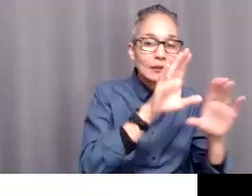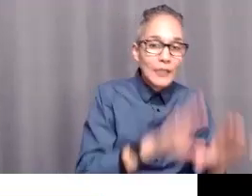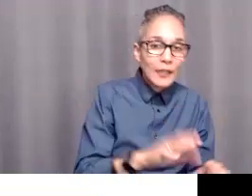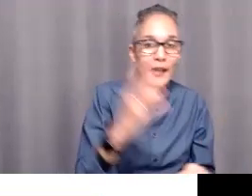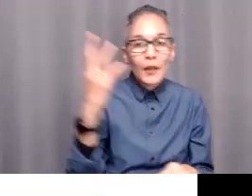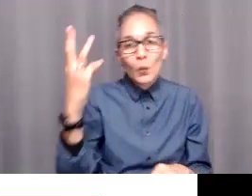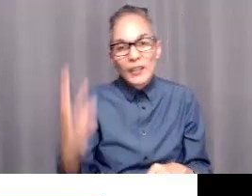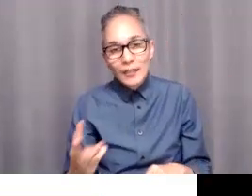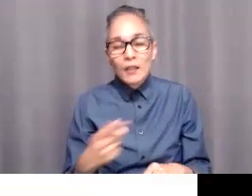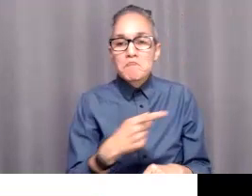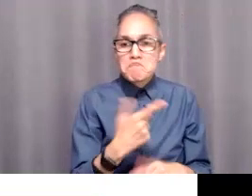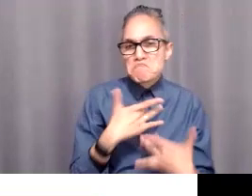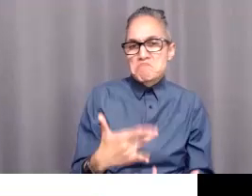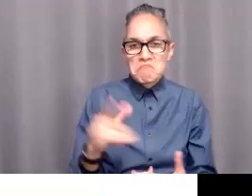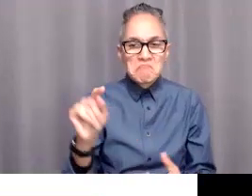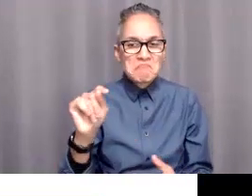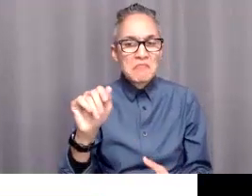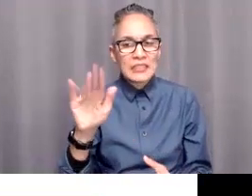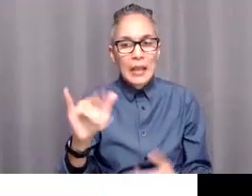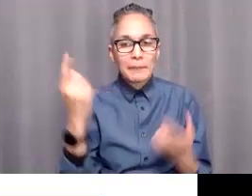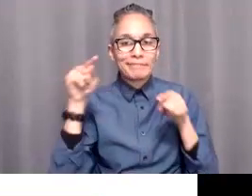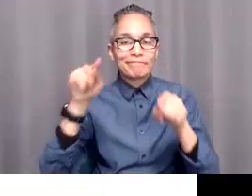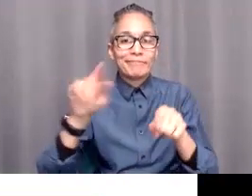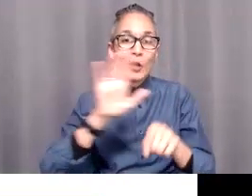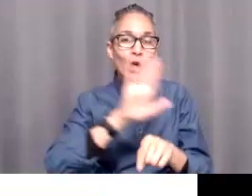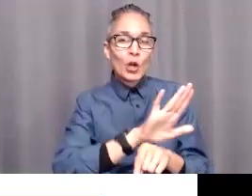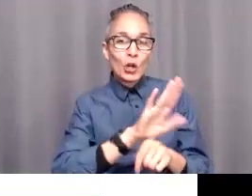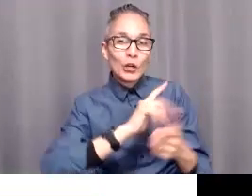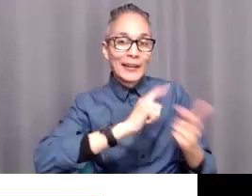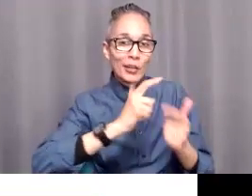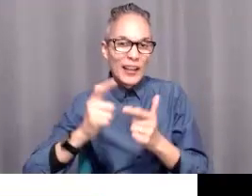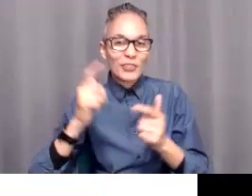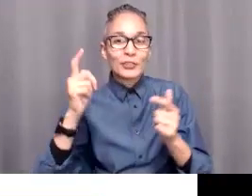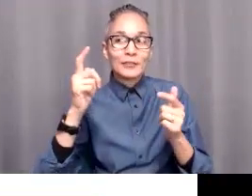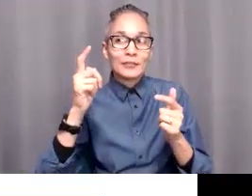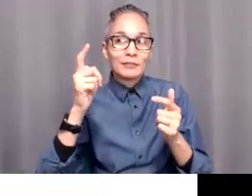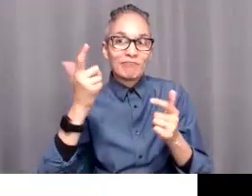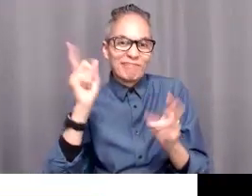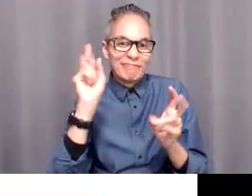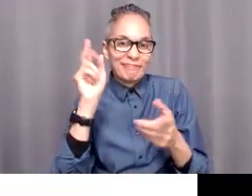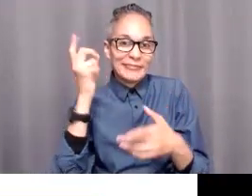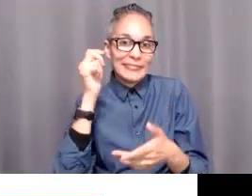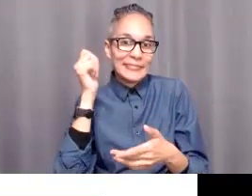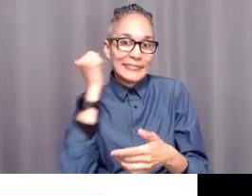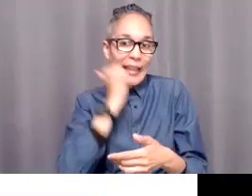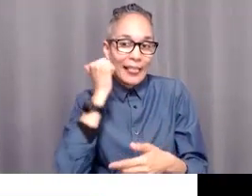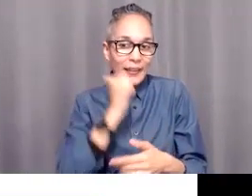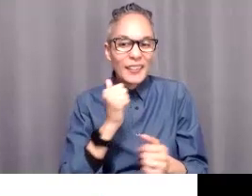And so she just aligned her interactions daily per week then. And so you can follow that method as well too.